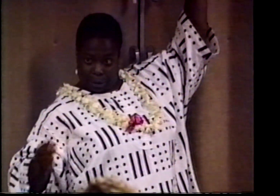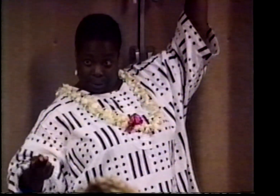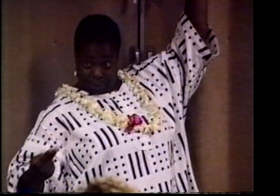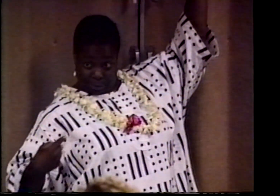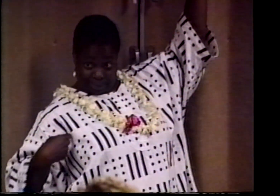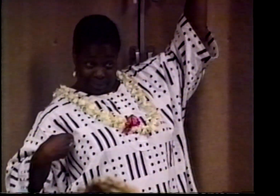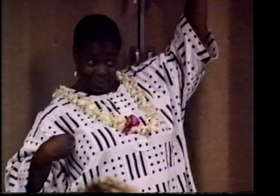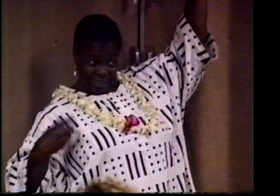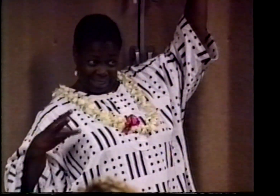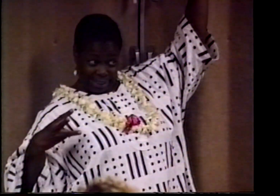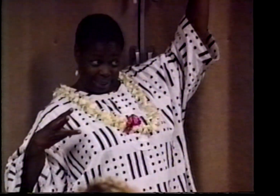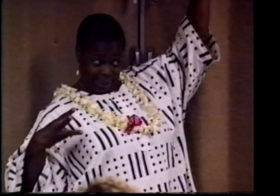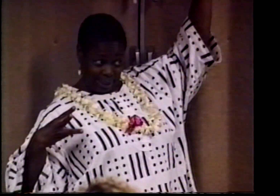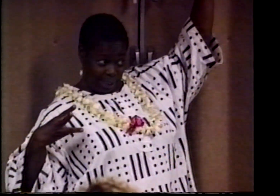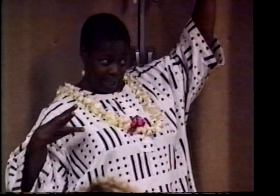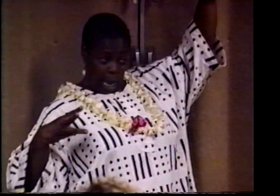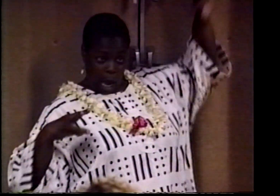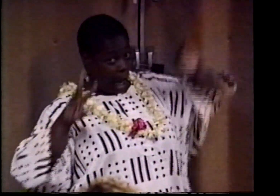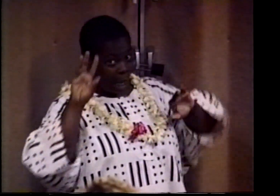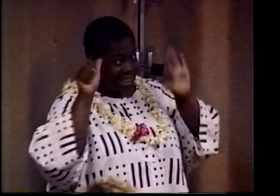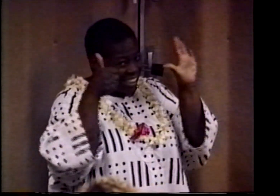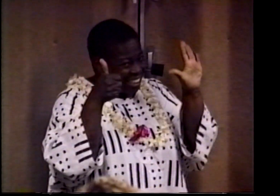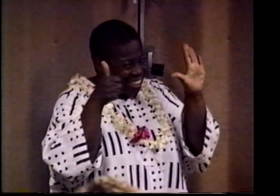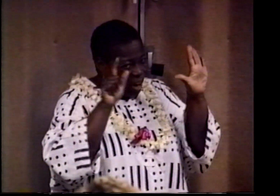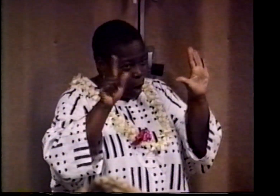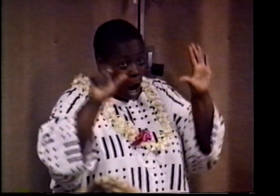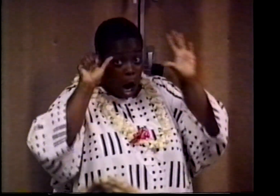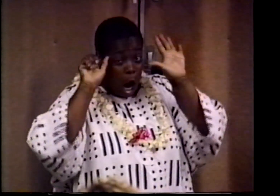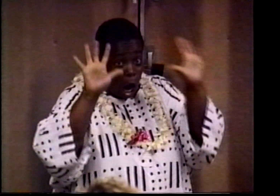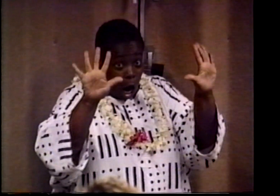And I am 16th in line.